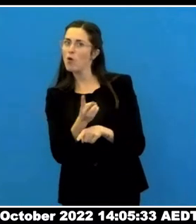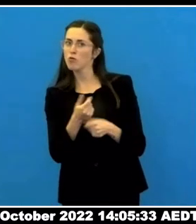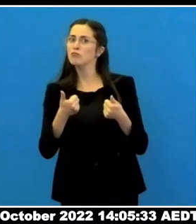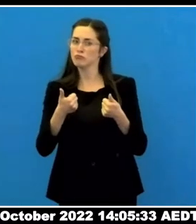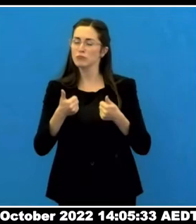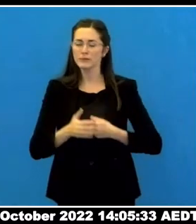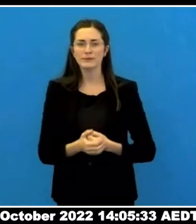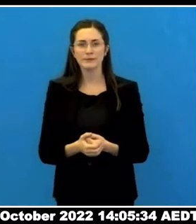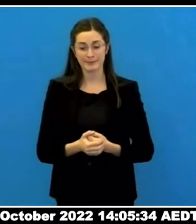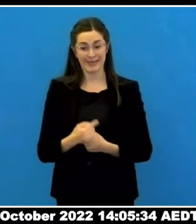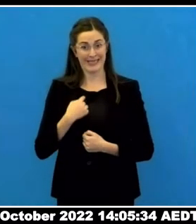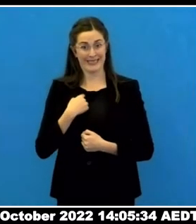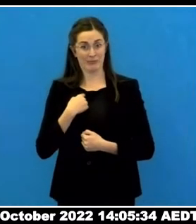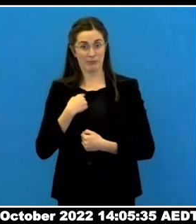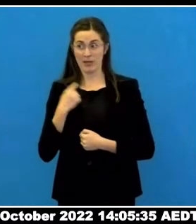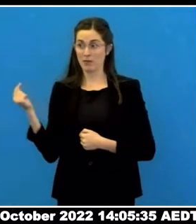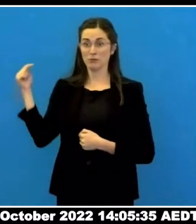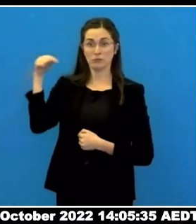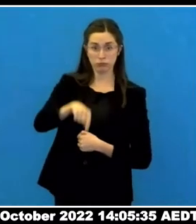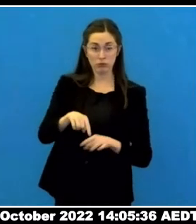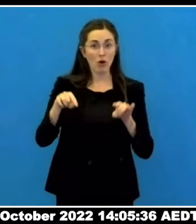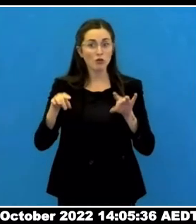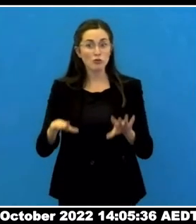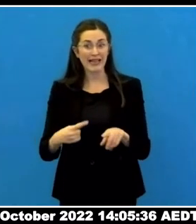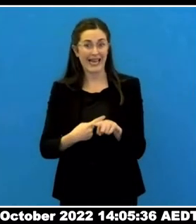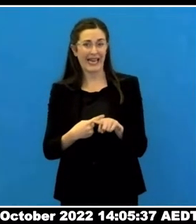I had no English when I first arrived in Australia.